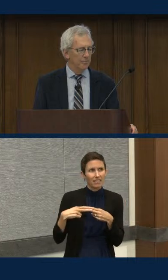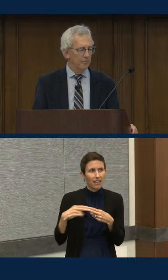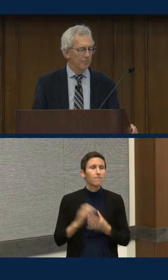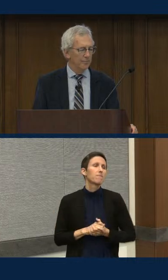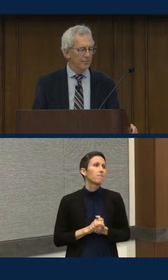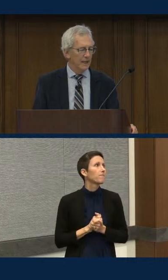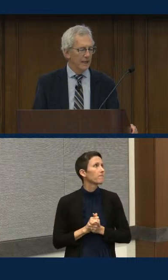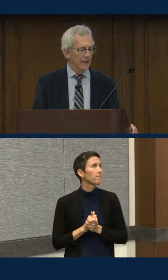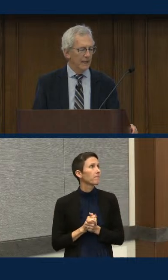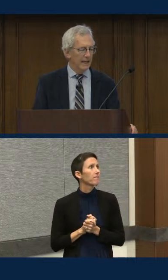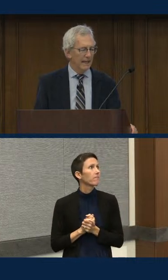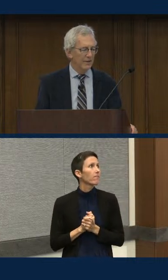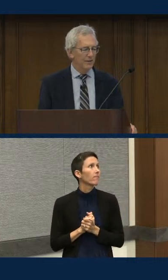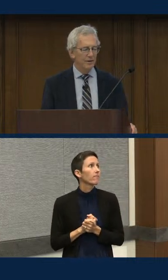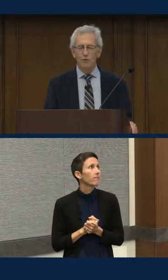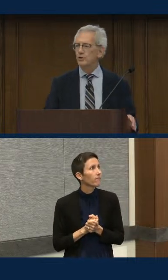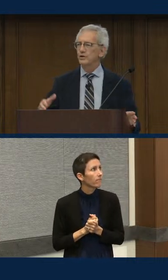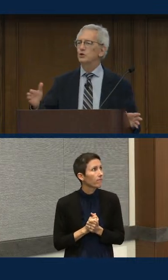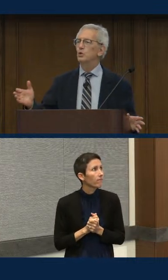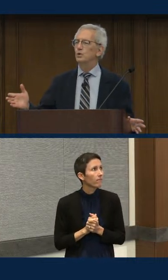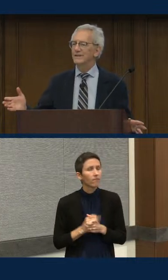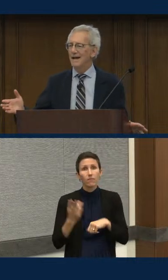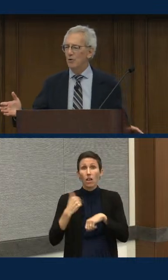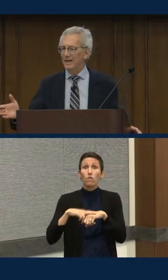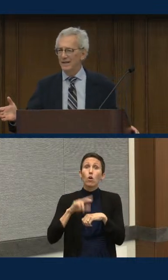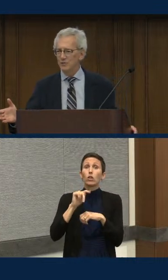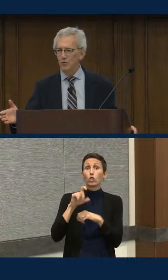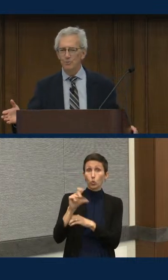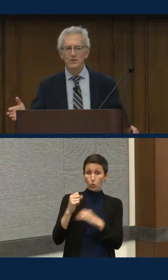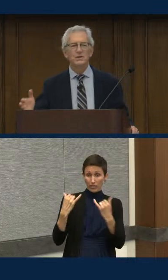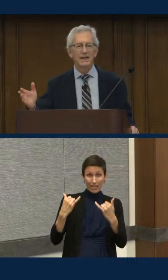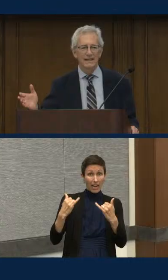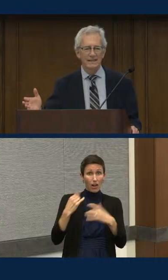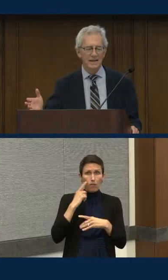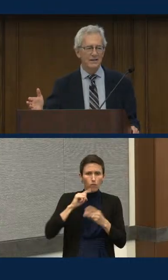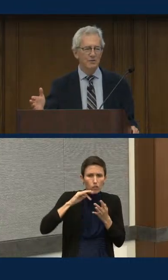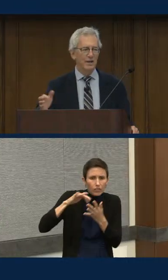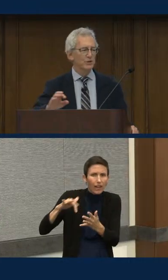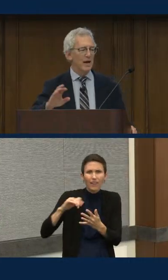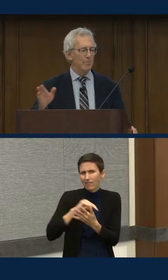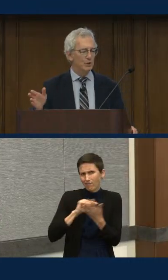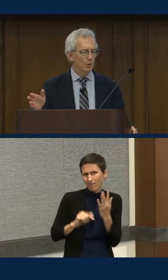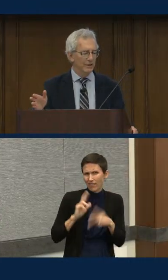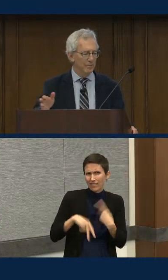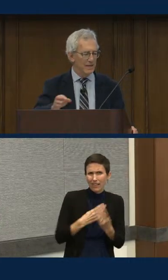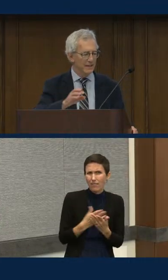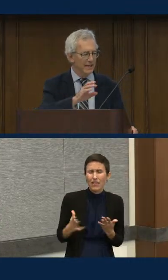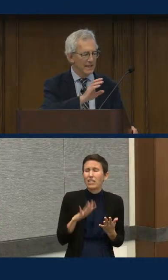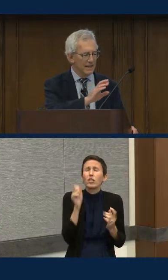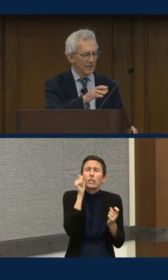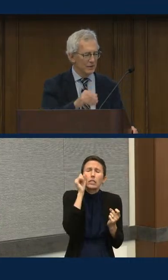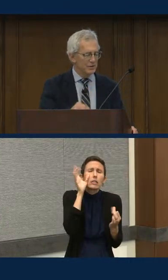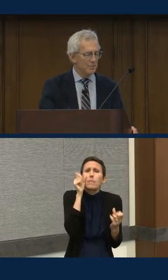And of course the tools nowadays for studying these kinds of